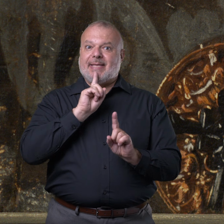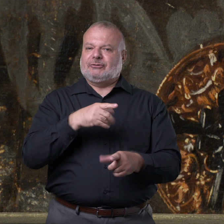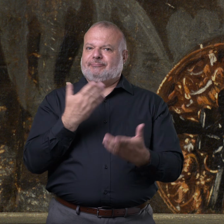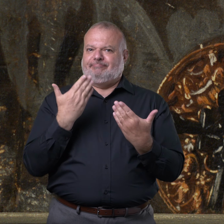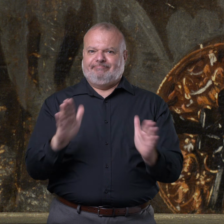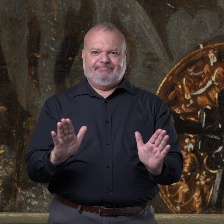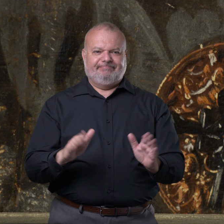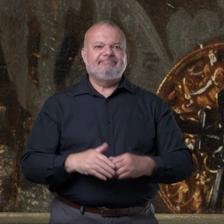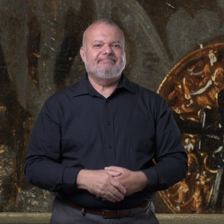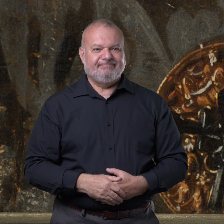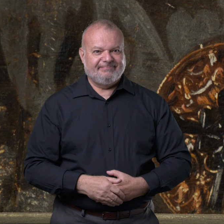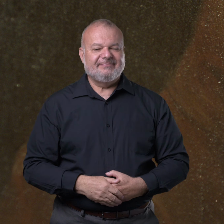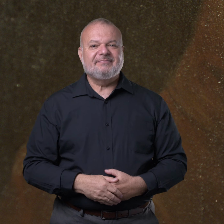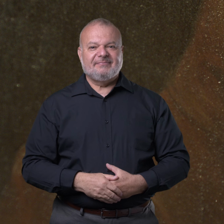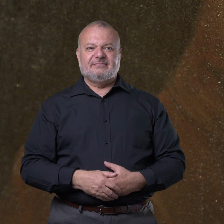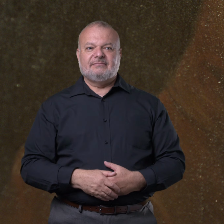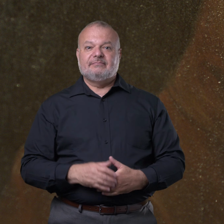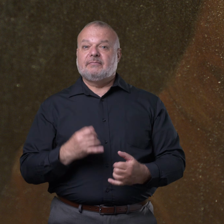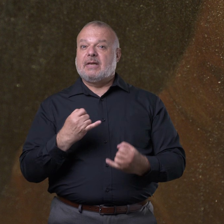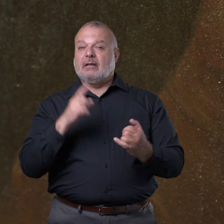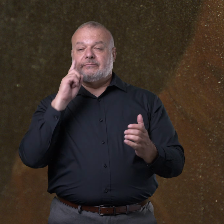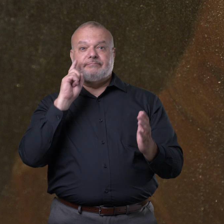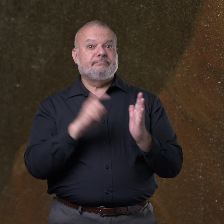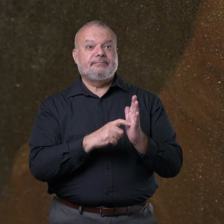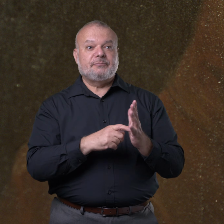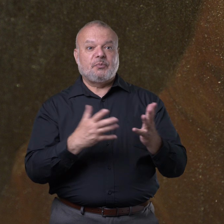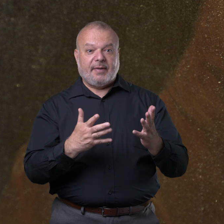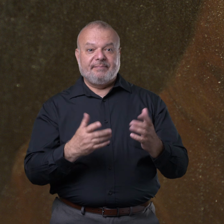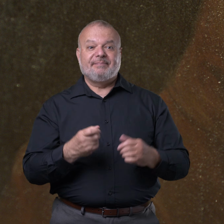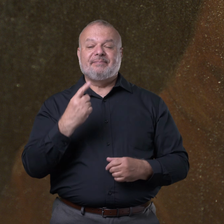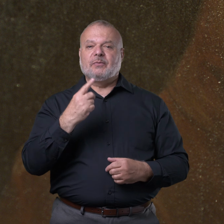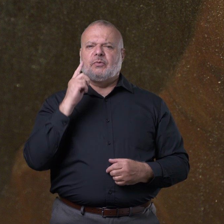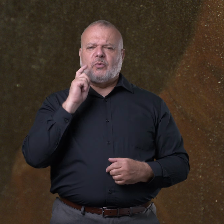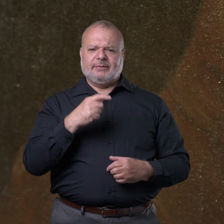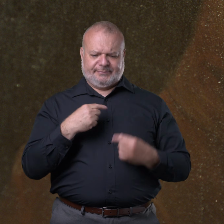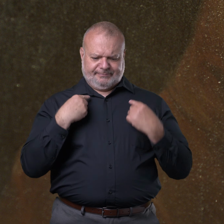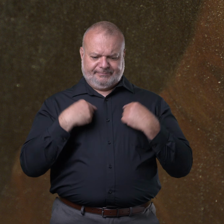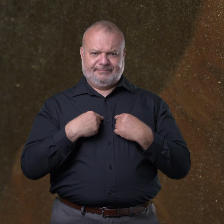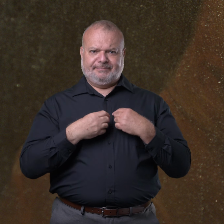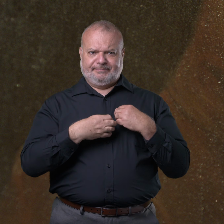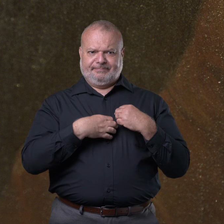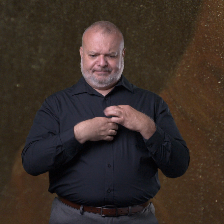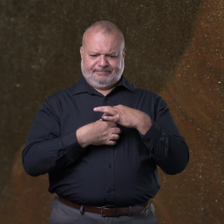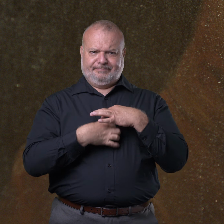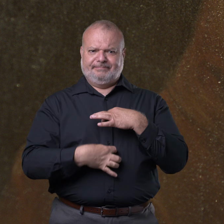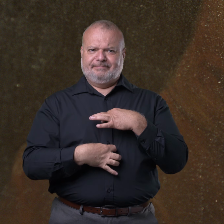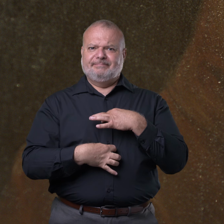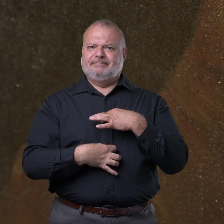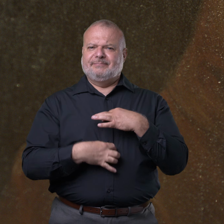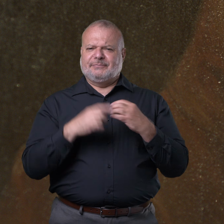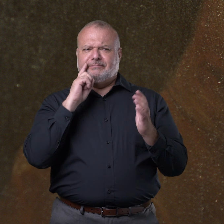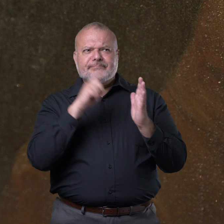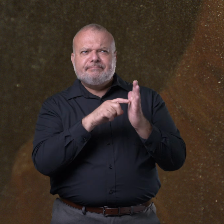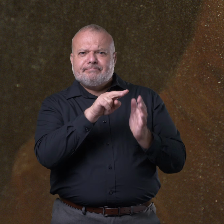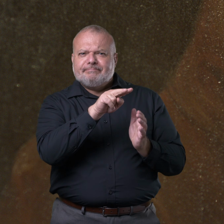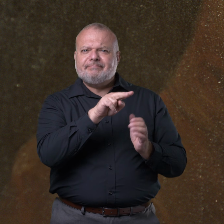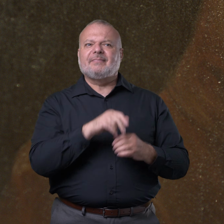I've saved her most spectacular ornament for last -the huge three-tiered diamond and pearl